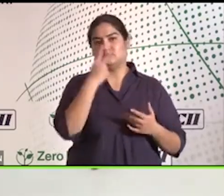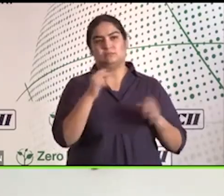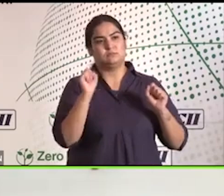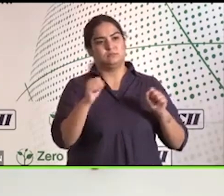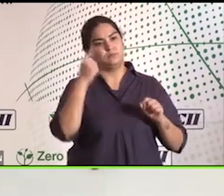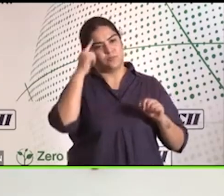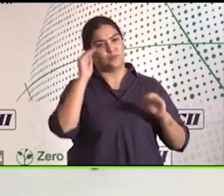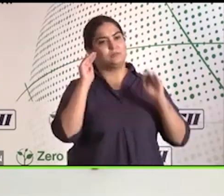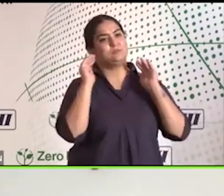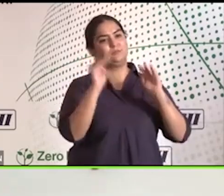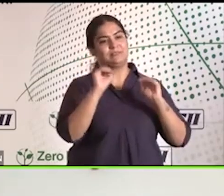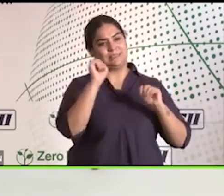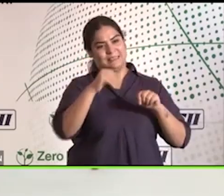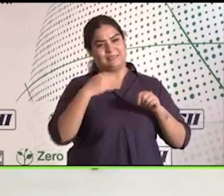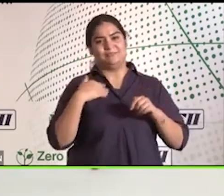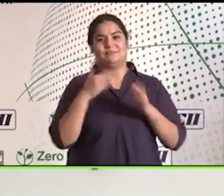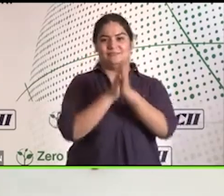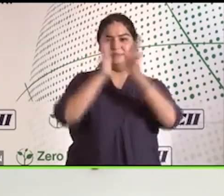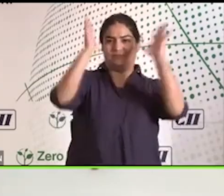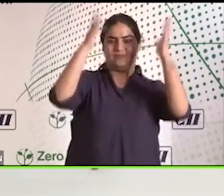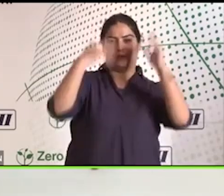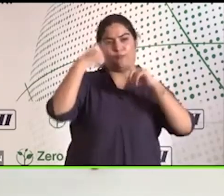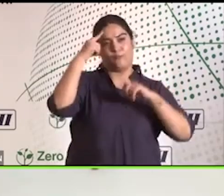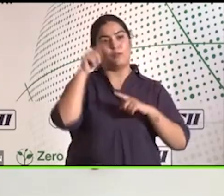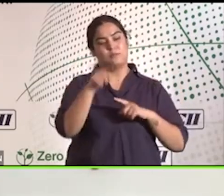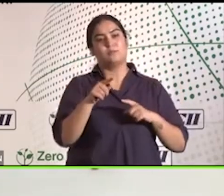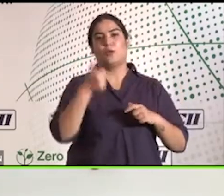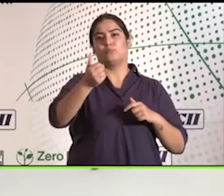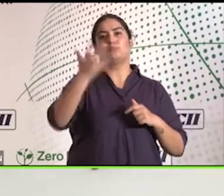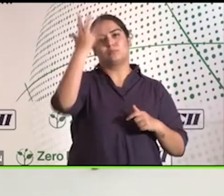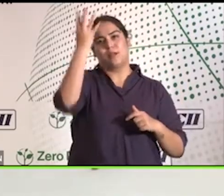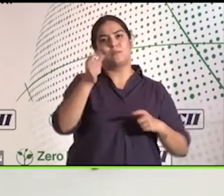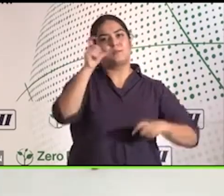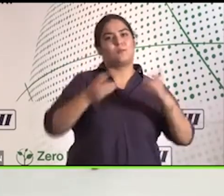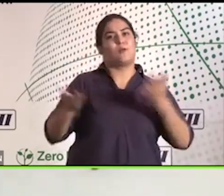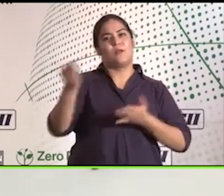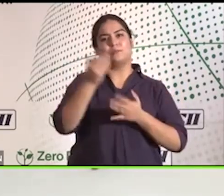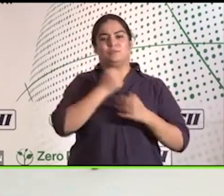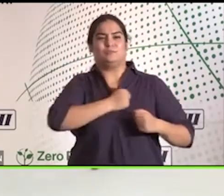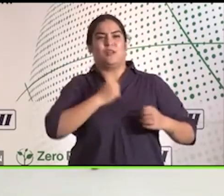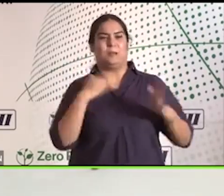Really appreciate that. Good evening, everyone. First of all, my apologies for not being there in person.